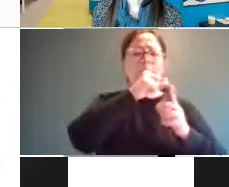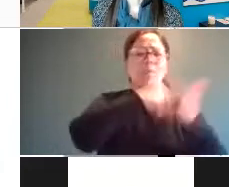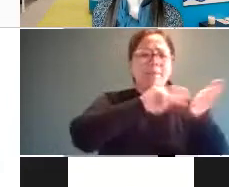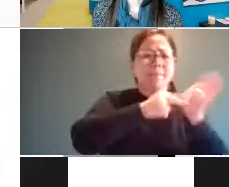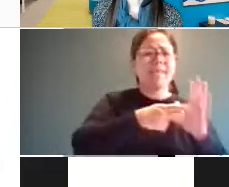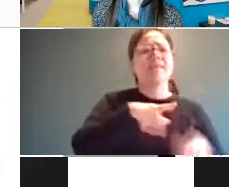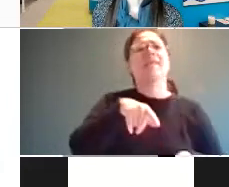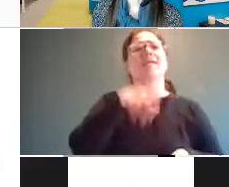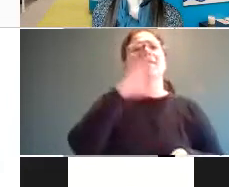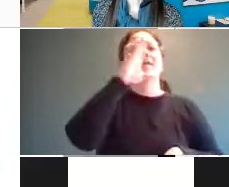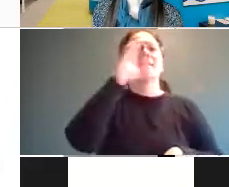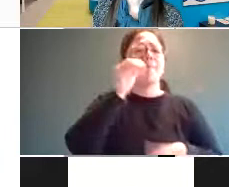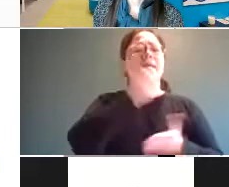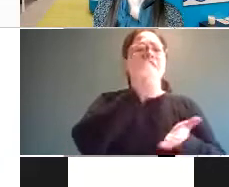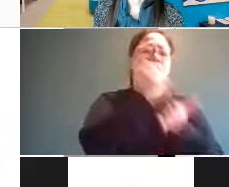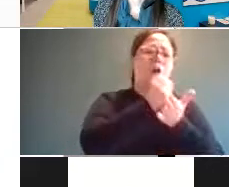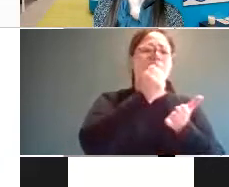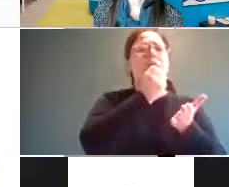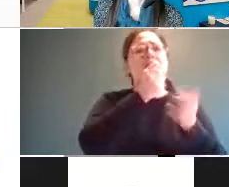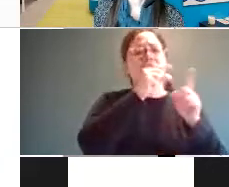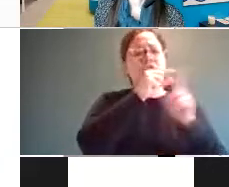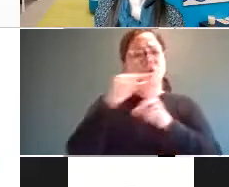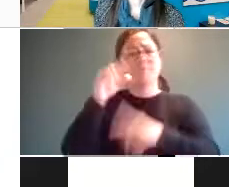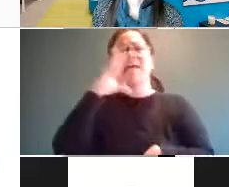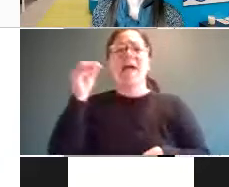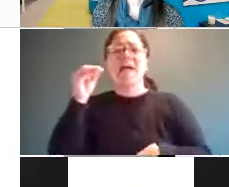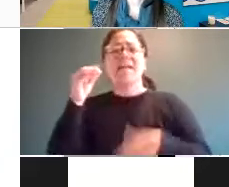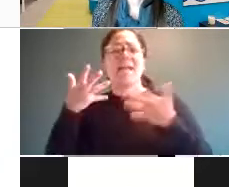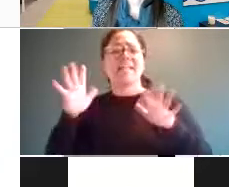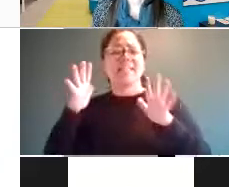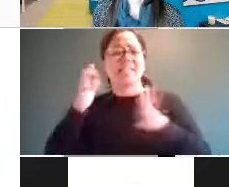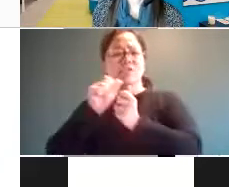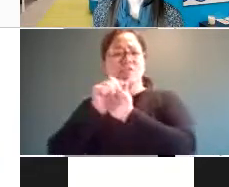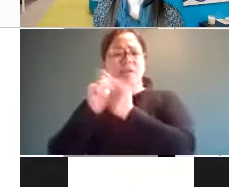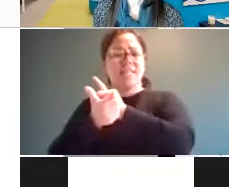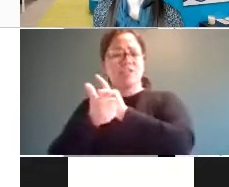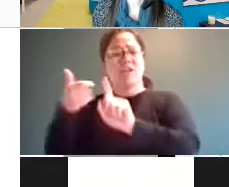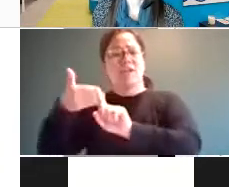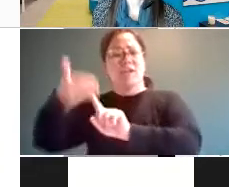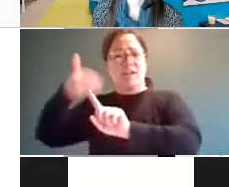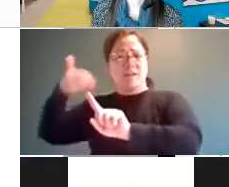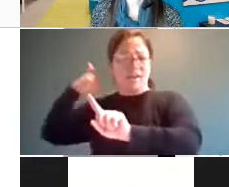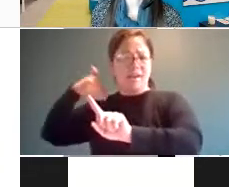and then existing translation memories if they have been approved, and again, strongly represent your brand.